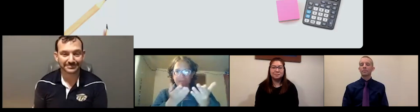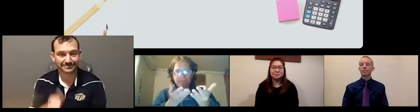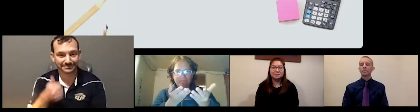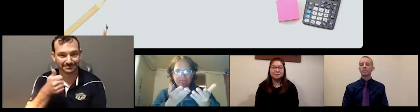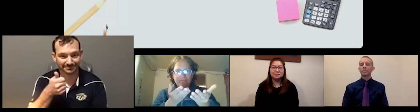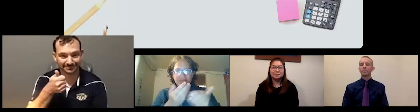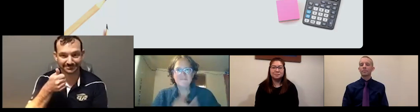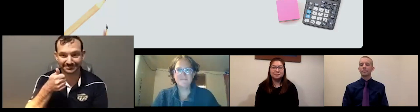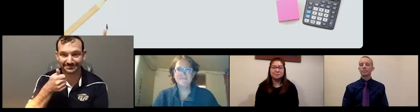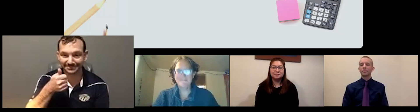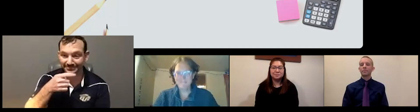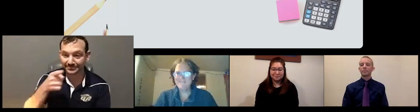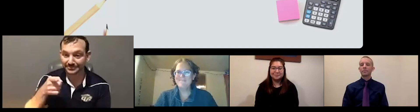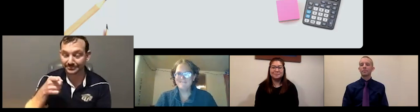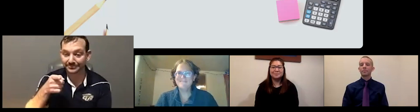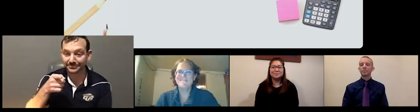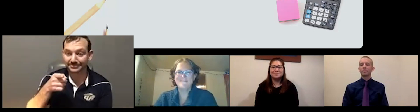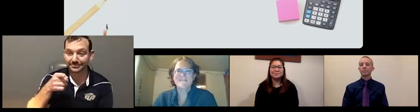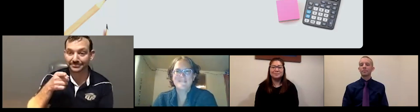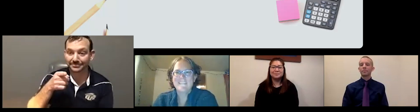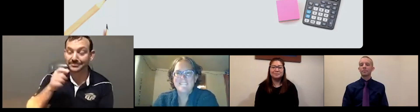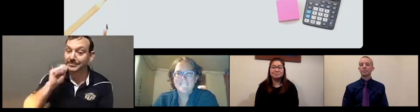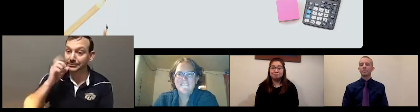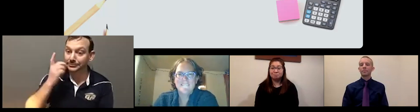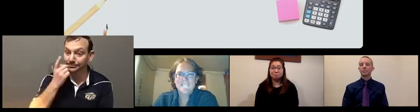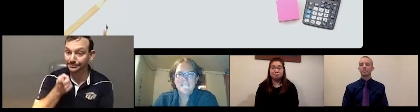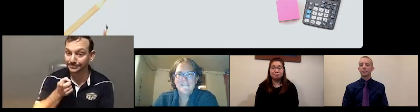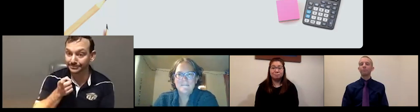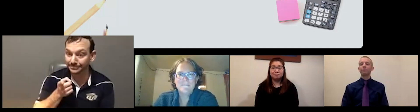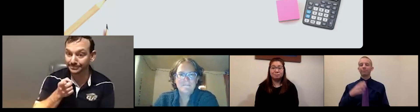Good answer. Andrew?